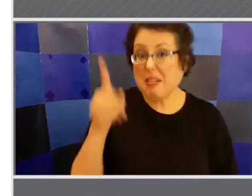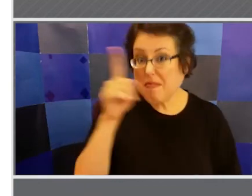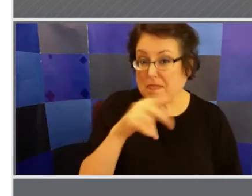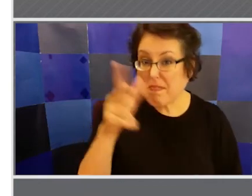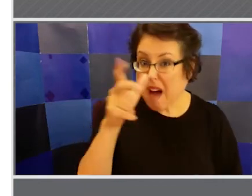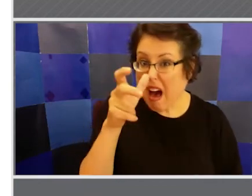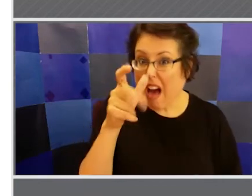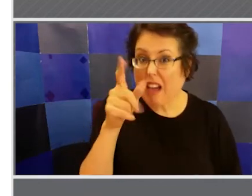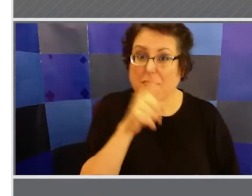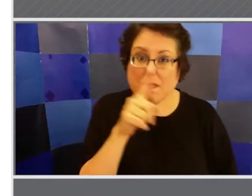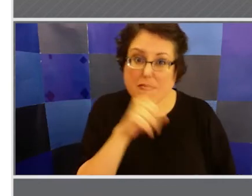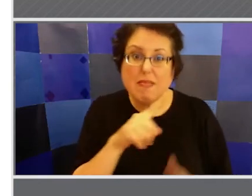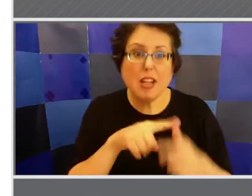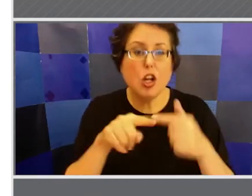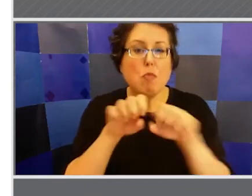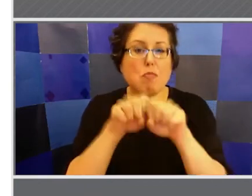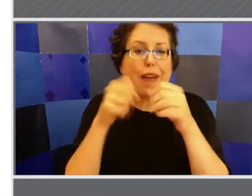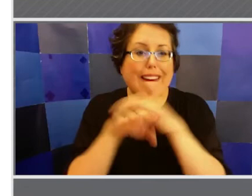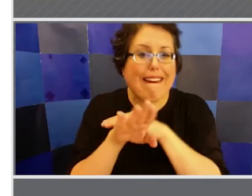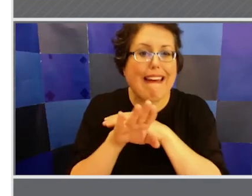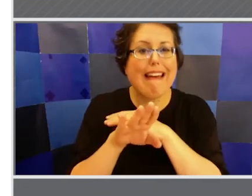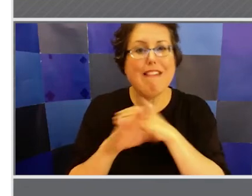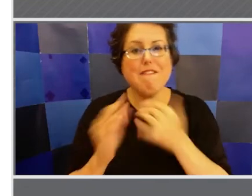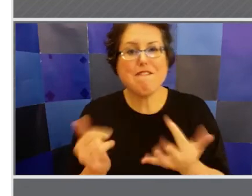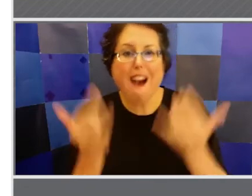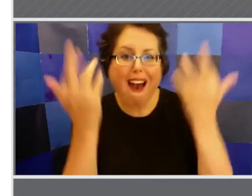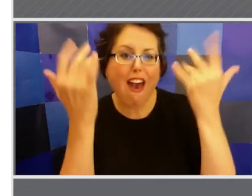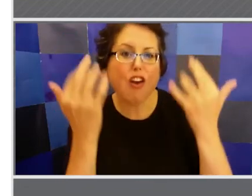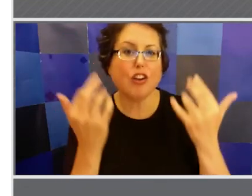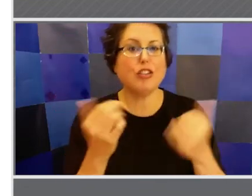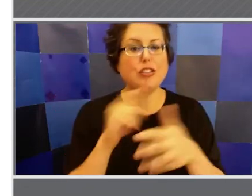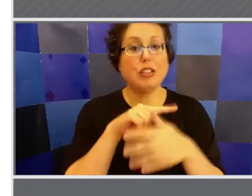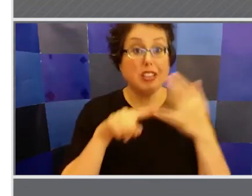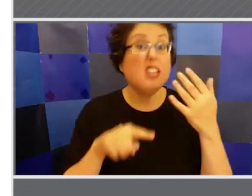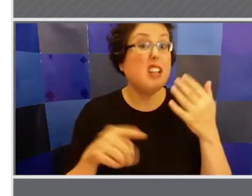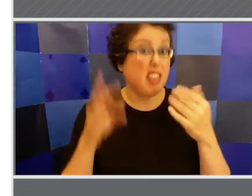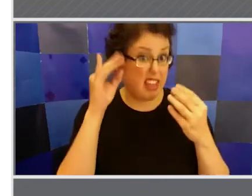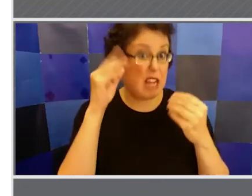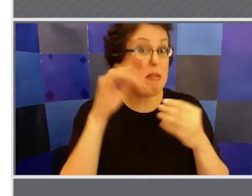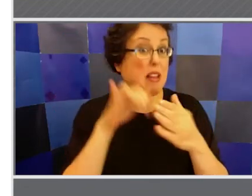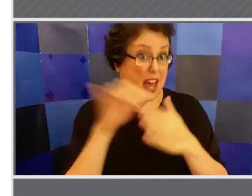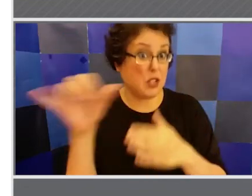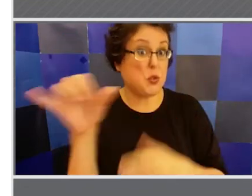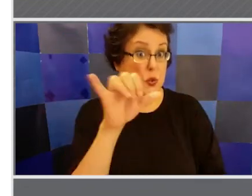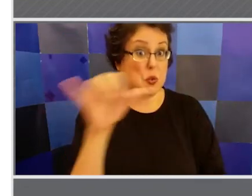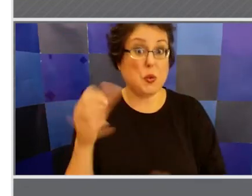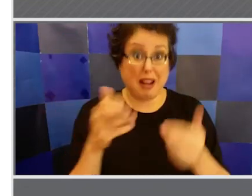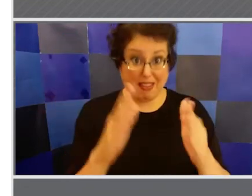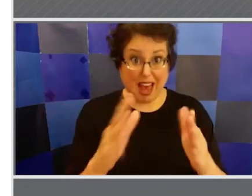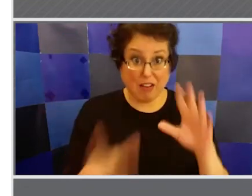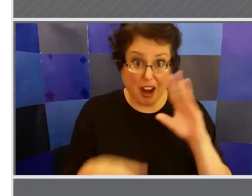To break ins and fires, and we want to take those into account as well, and allow for additional input.